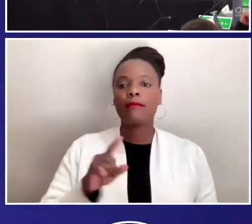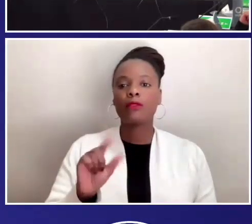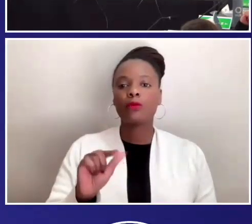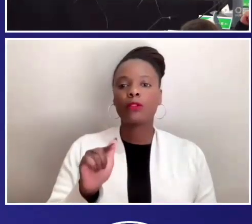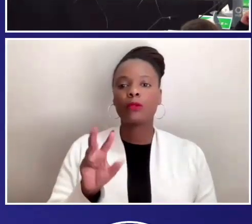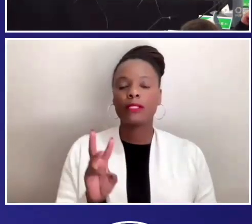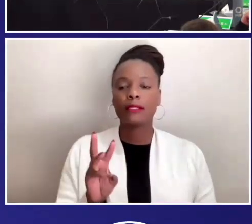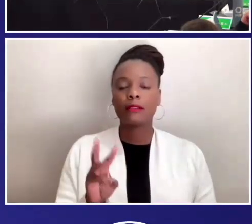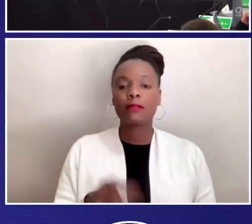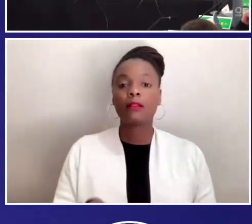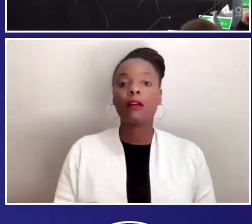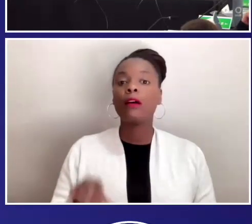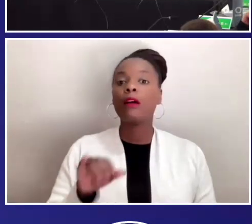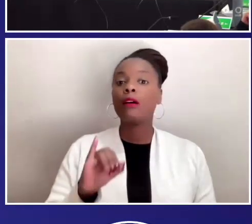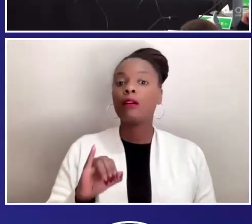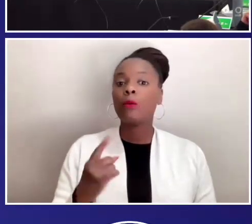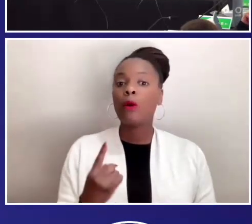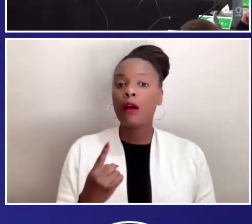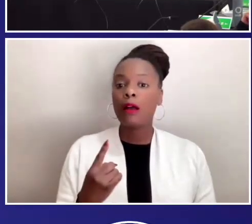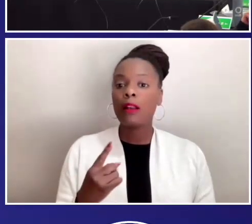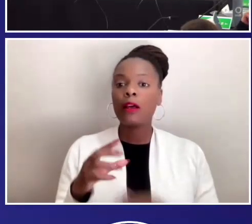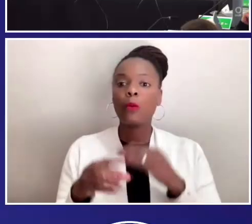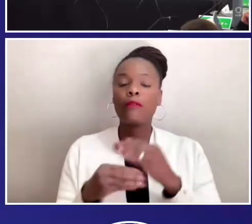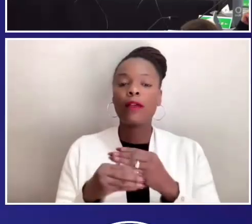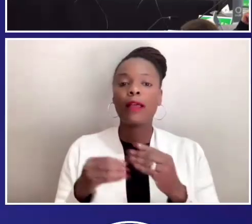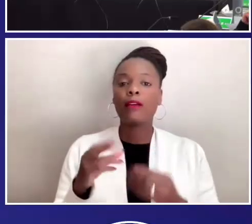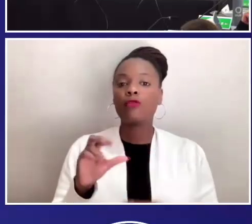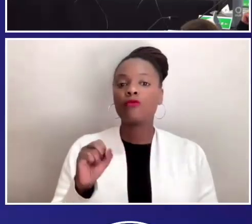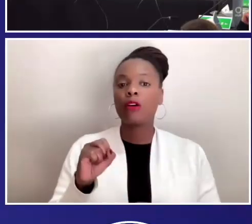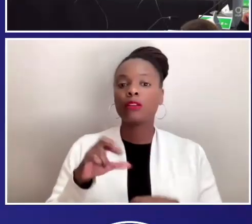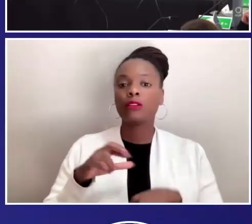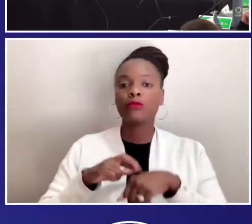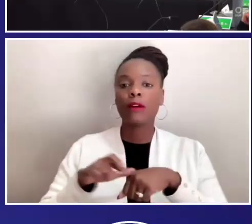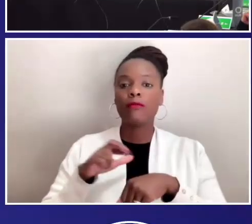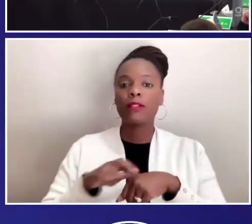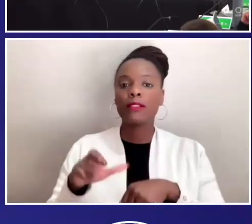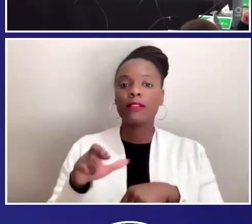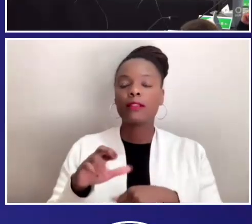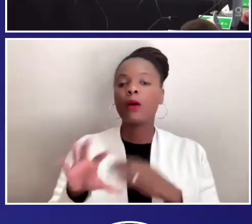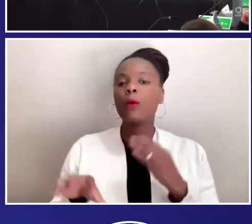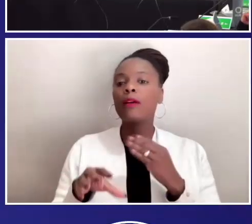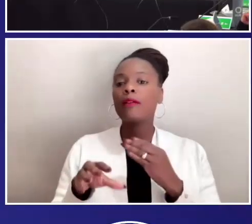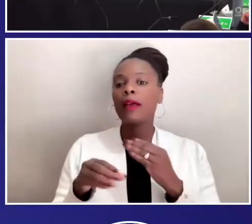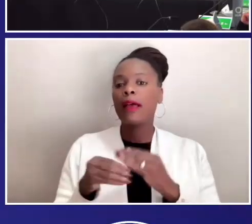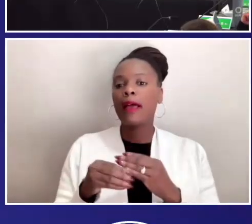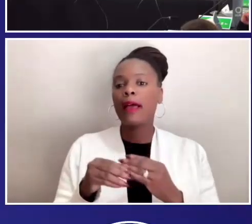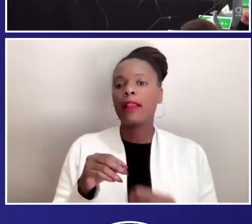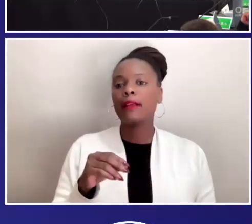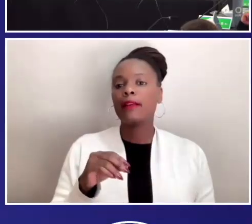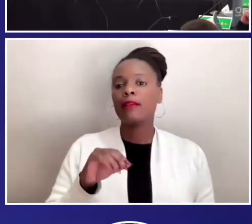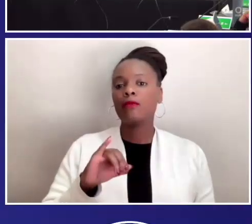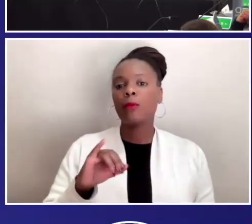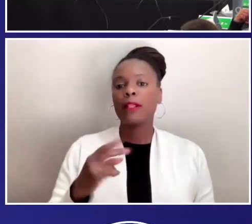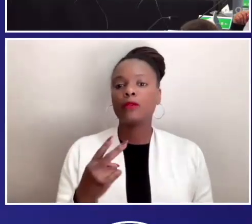that we've updated. We have Romanette two. We've added Romanette three. Repayment period under this paragraph